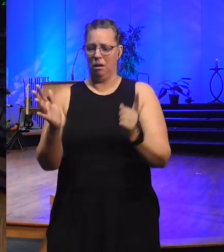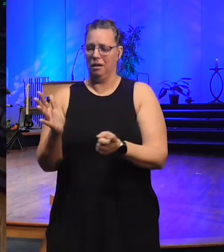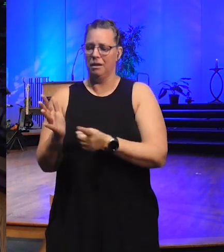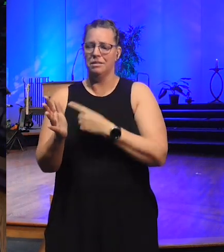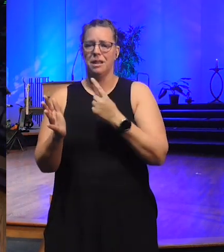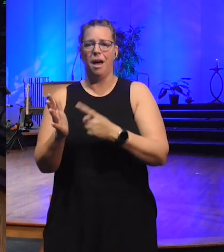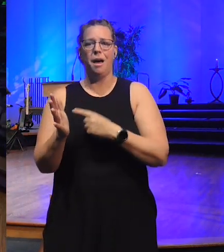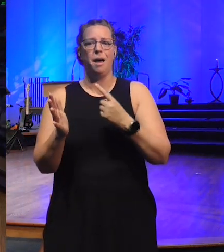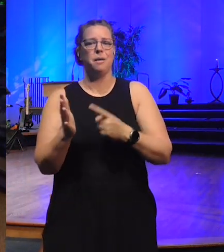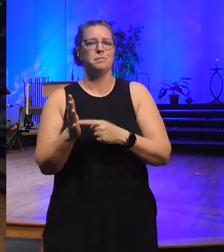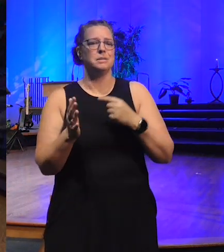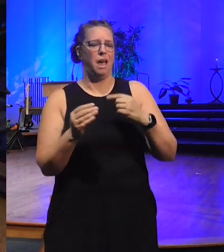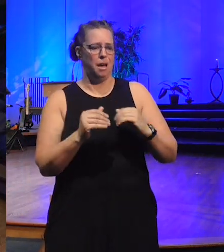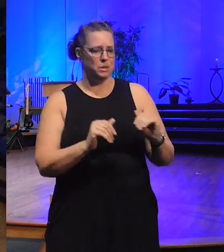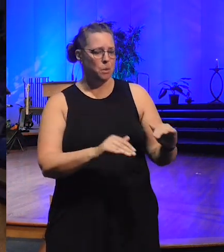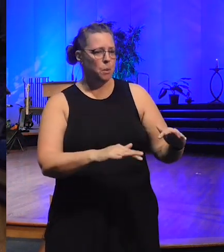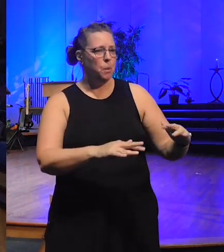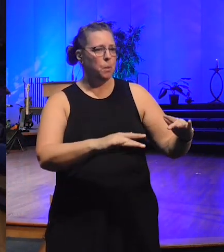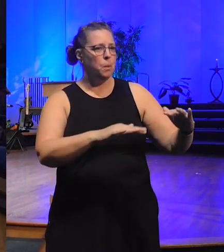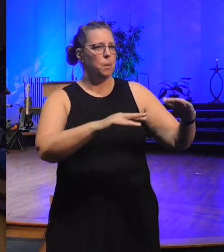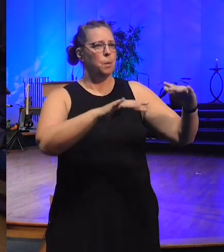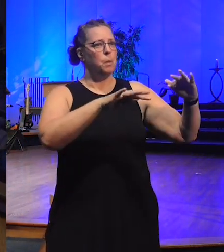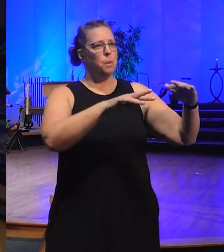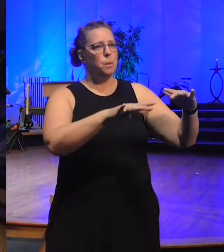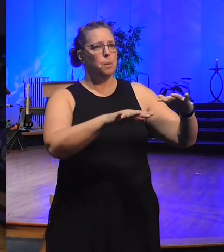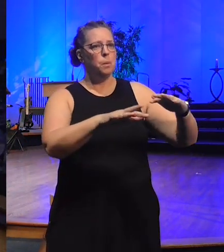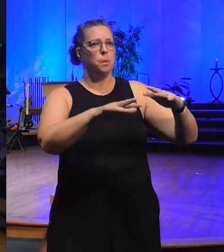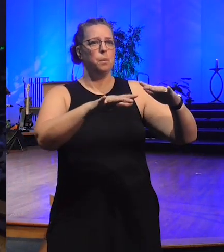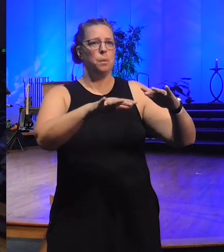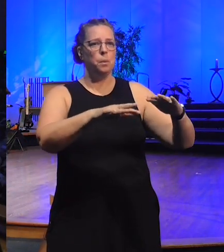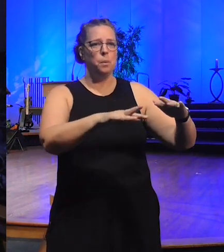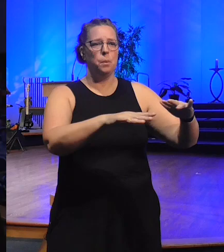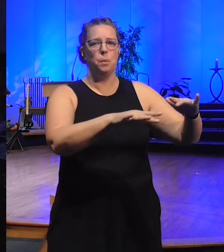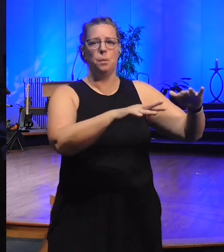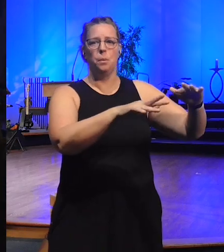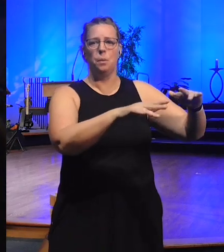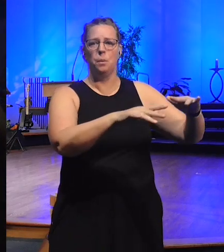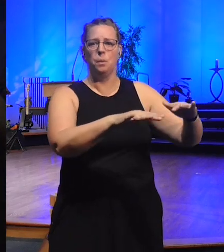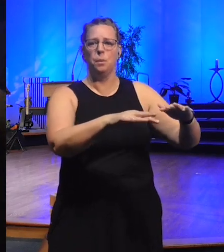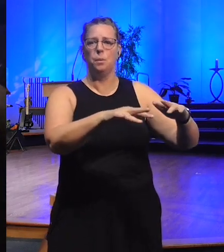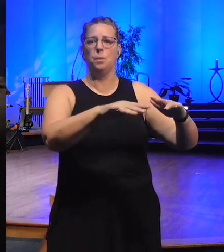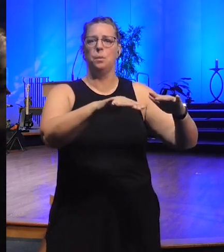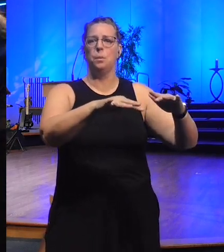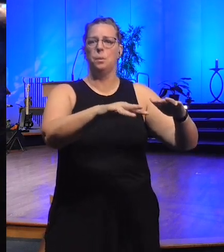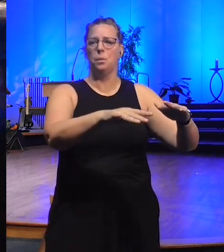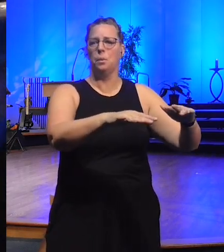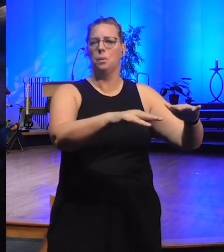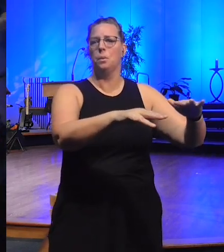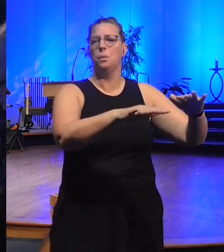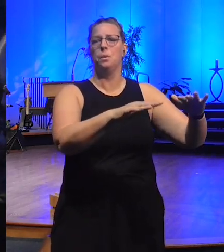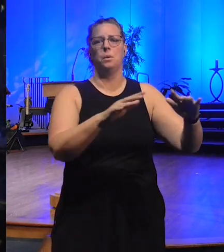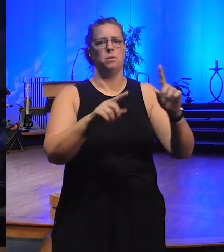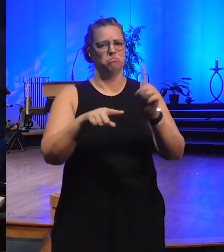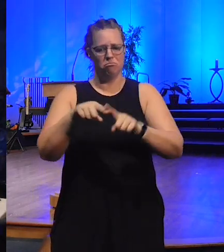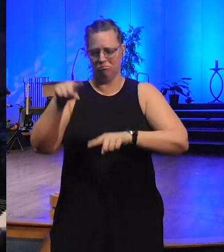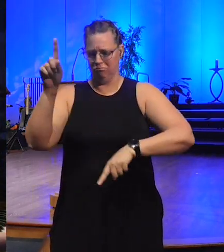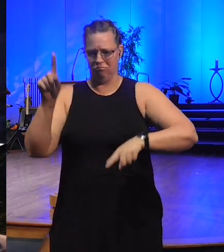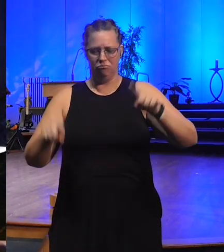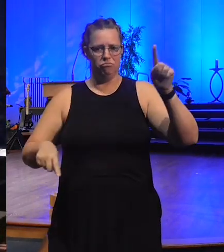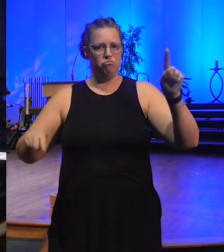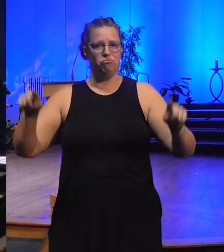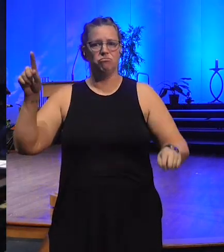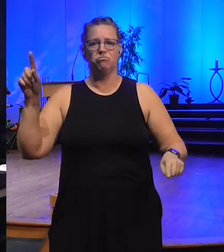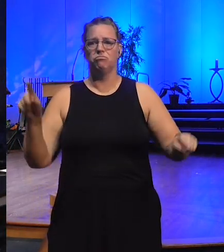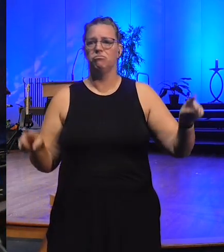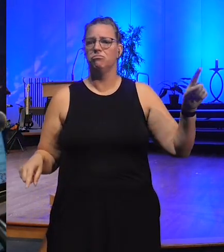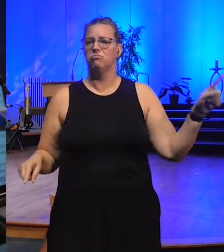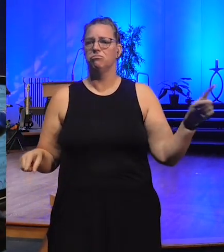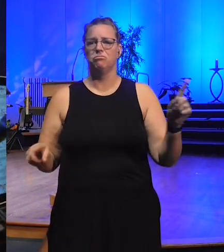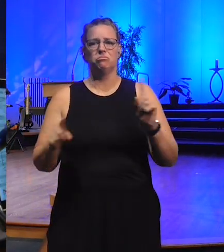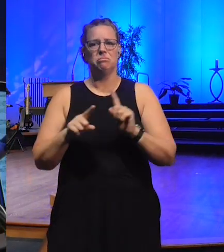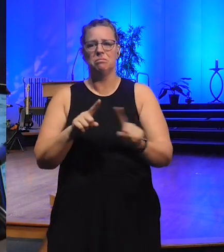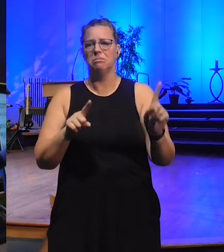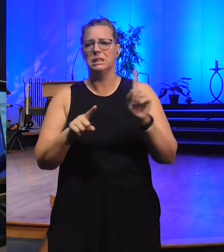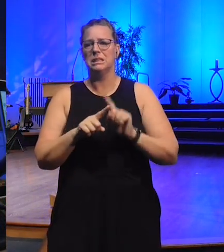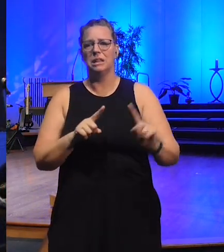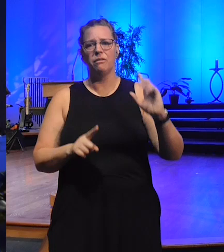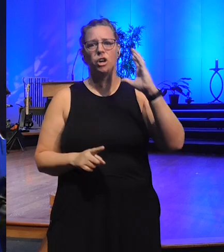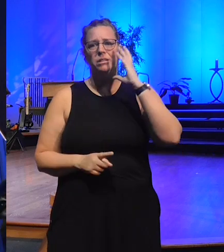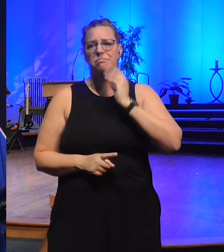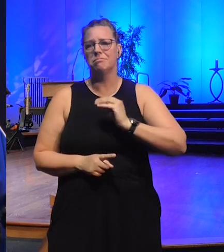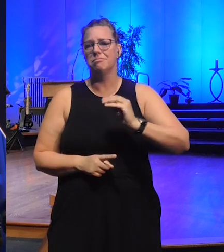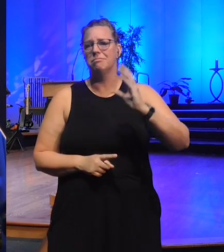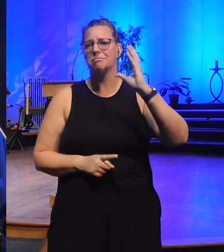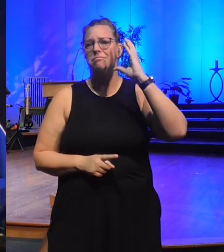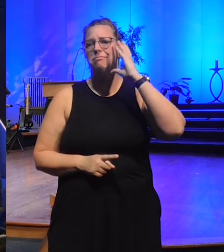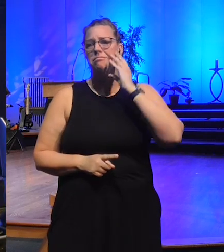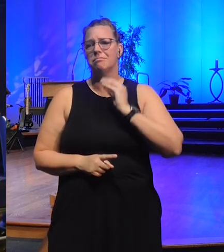swollen High never have I known this River